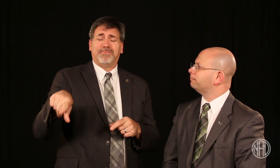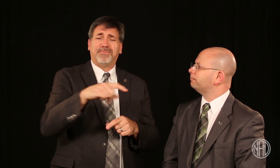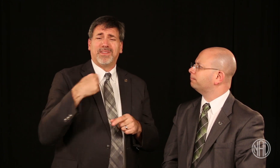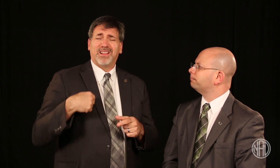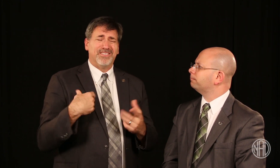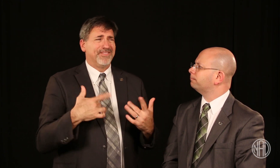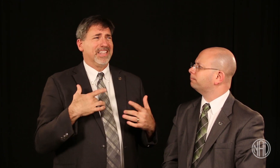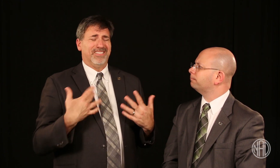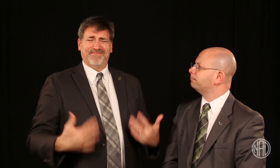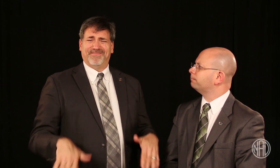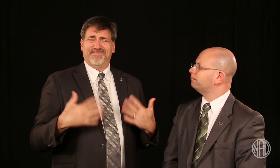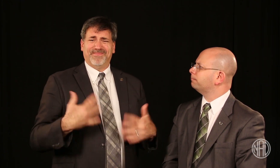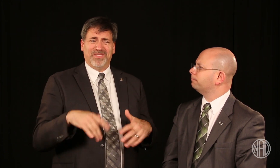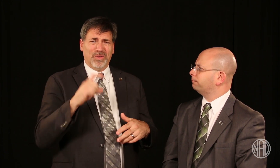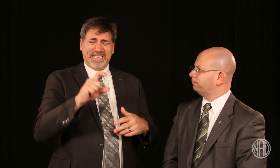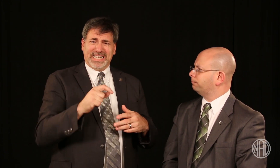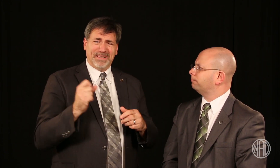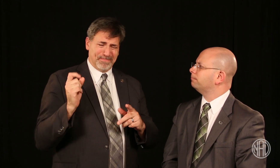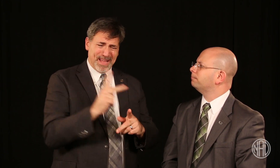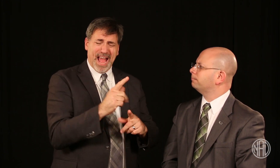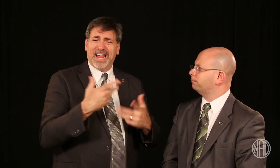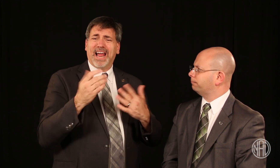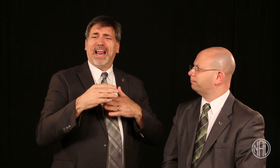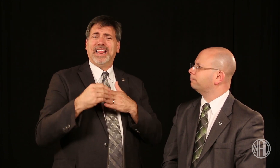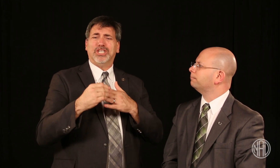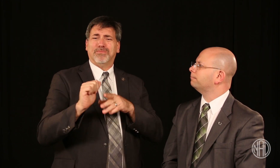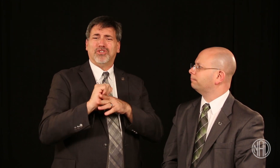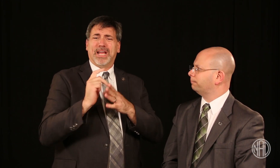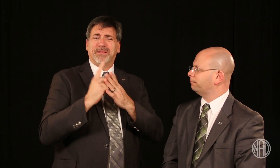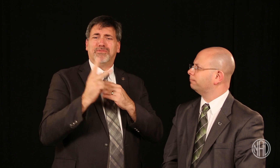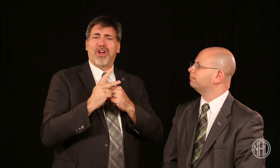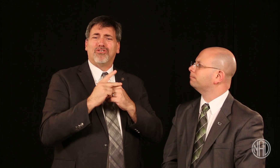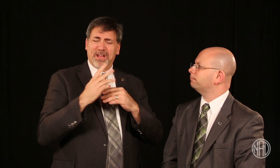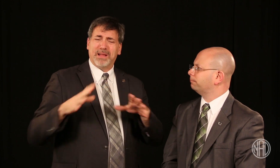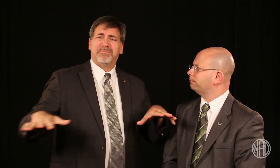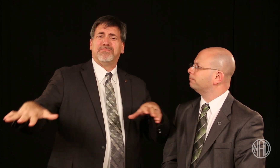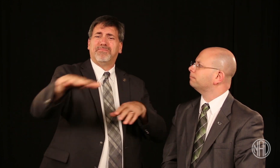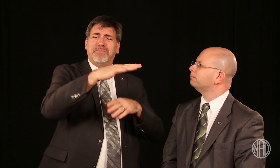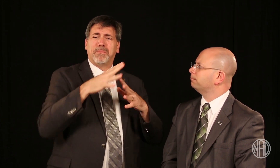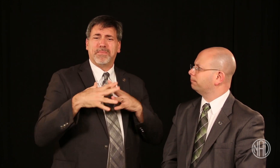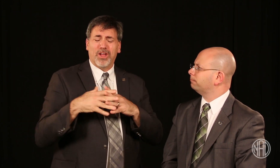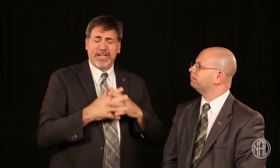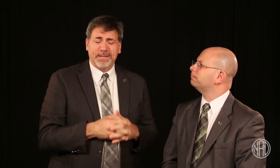The delegates felt it was critical to bring back this program across America.